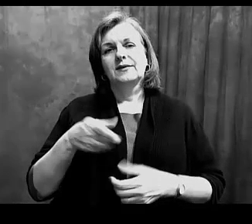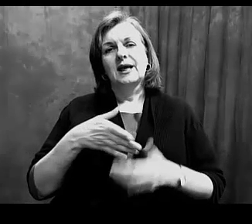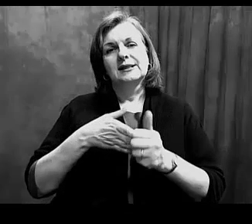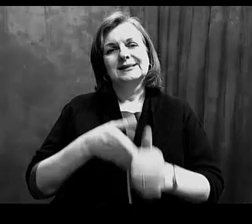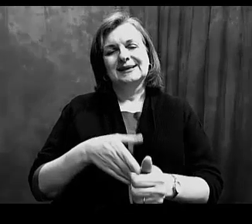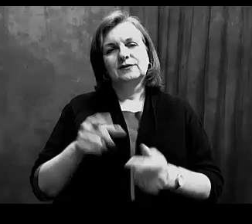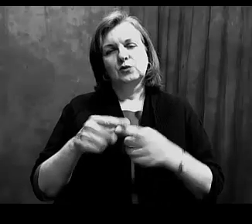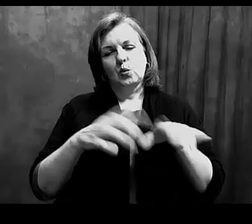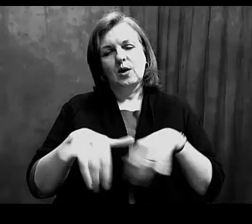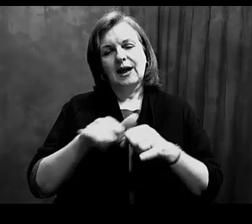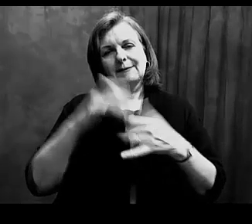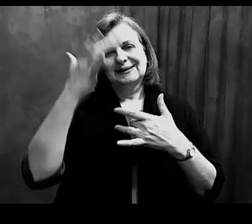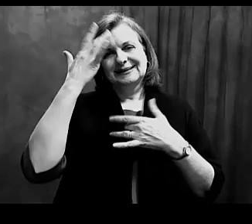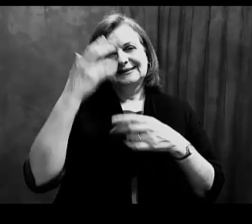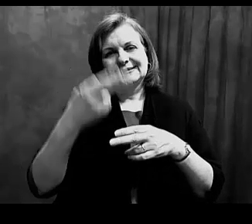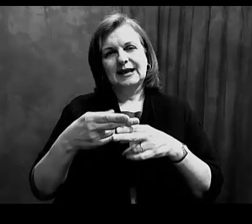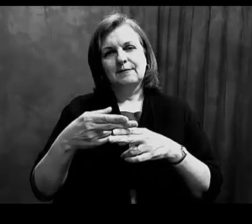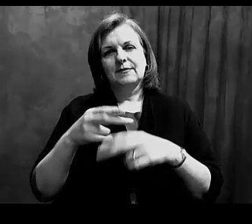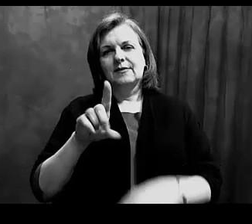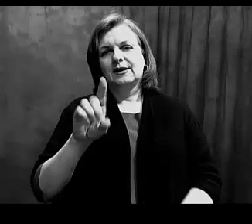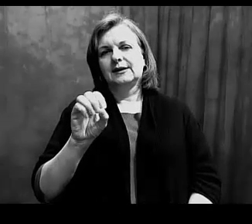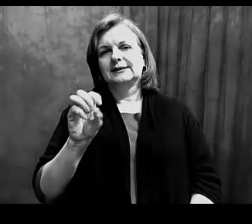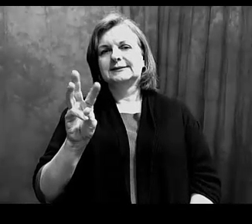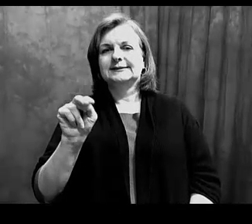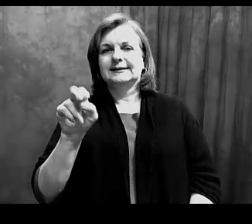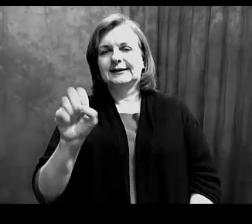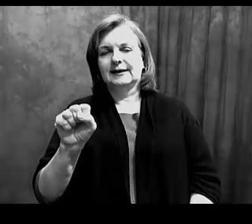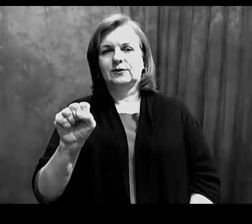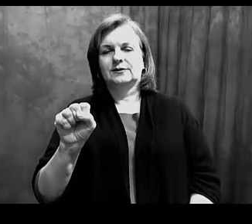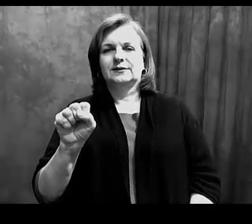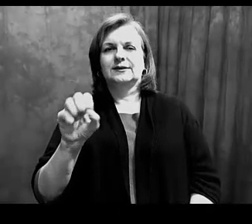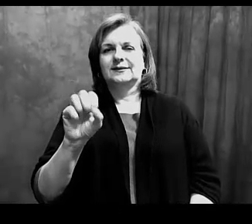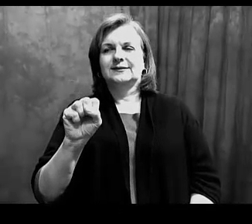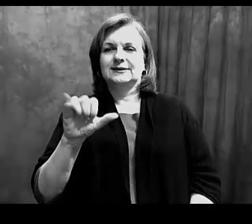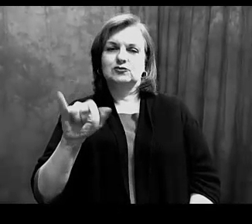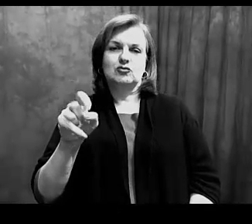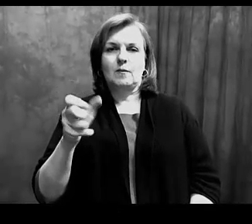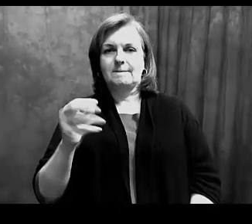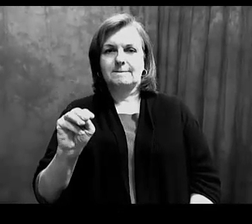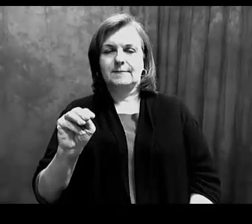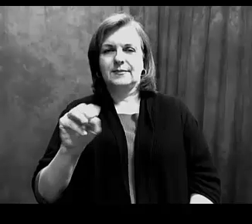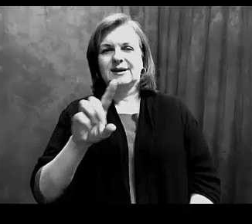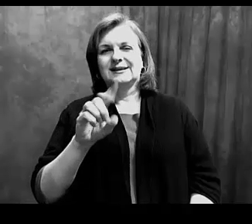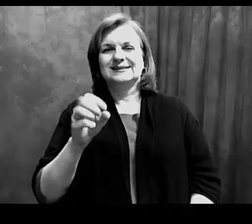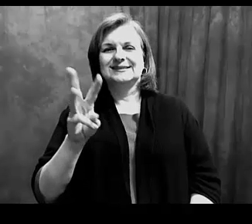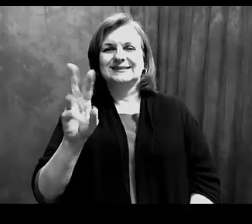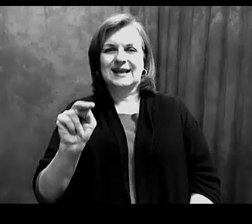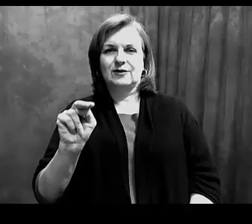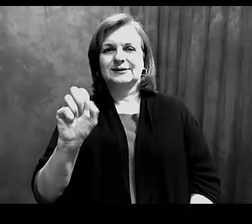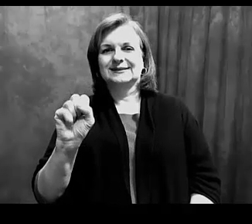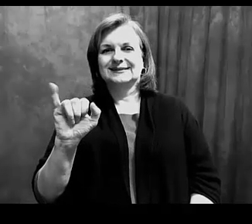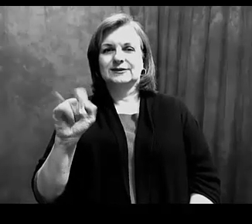this actually leads to the common disease name of Down's Syndrome